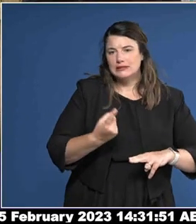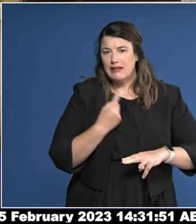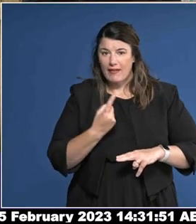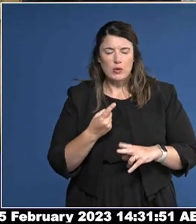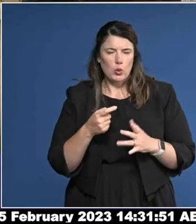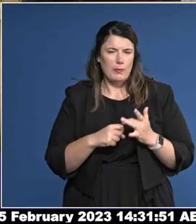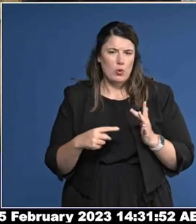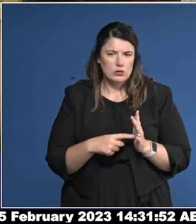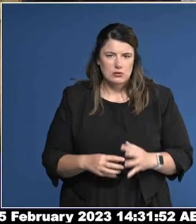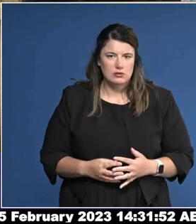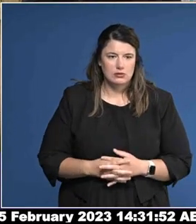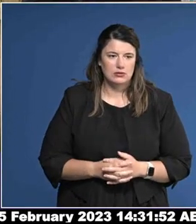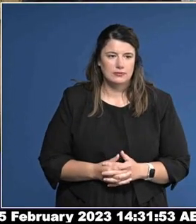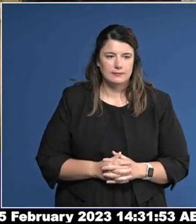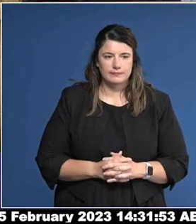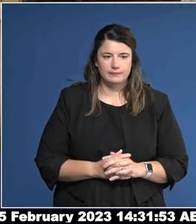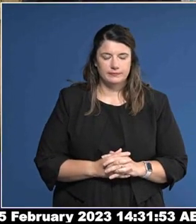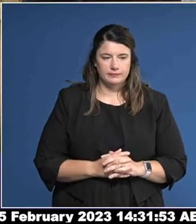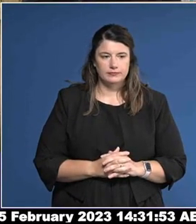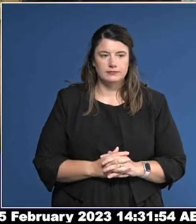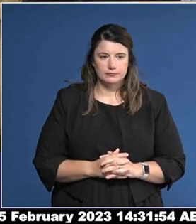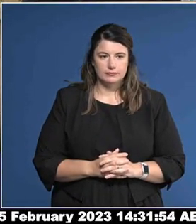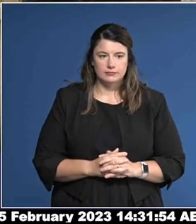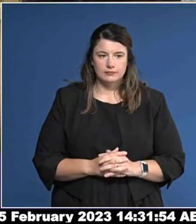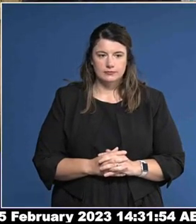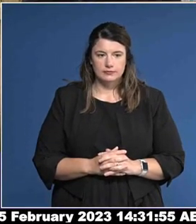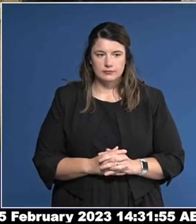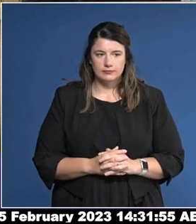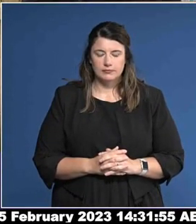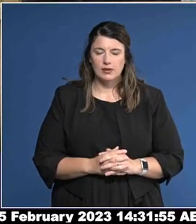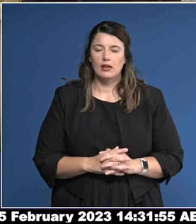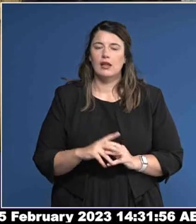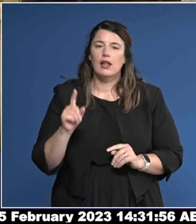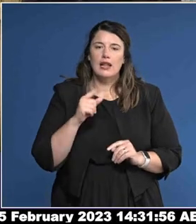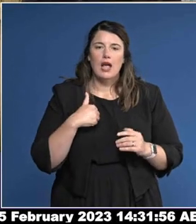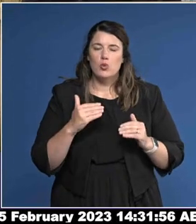So looking broadly at the causes of violence and abuse, there is the